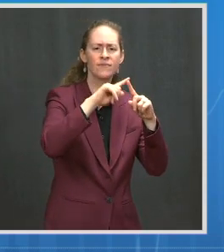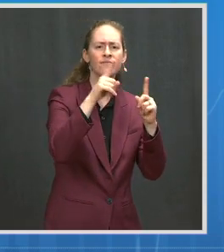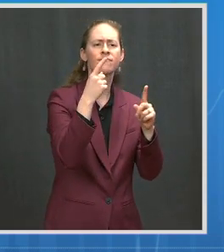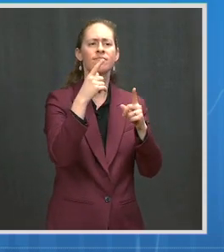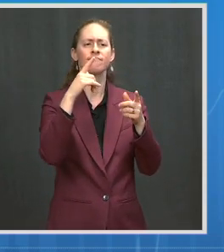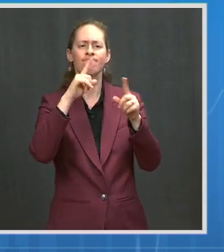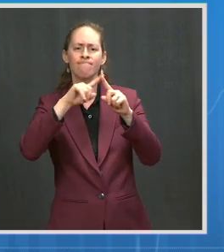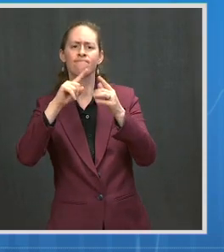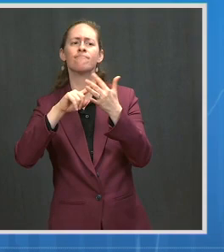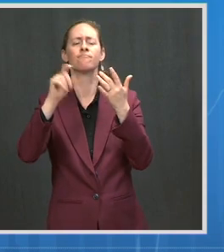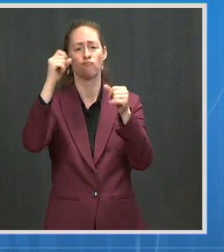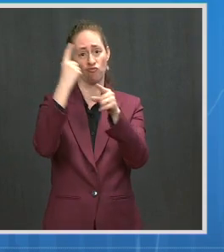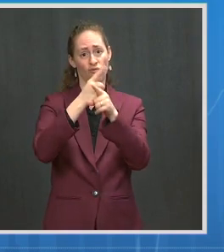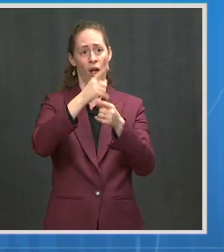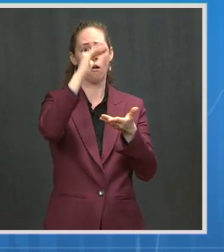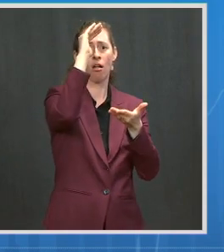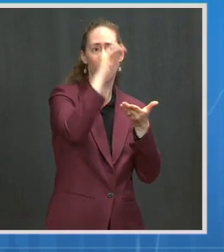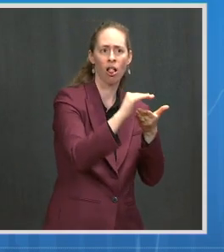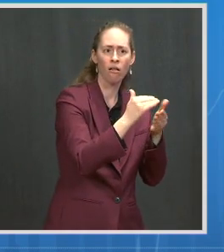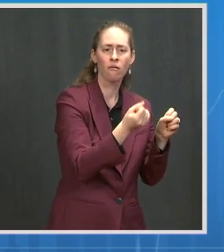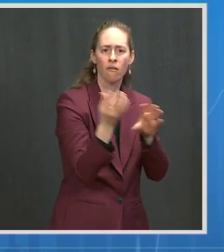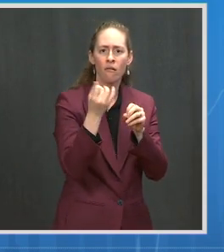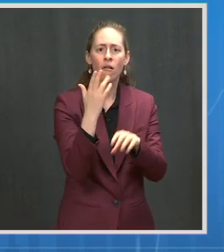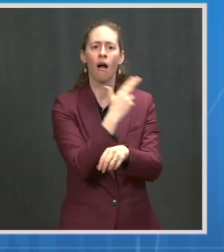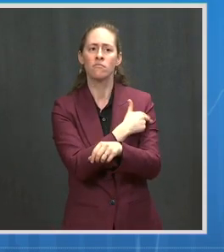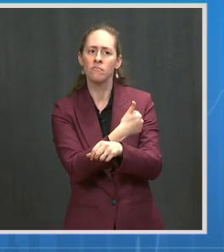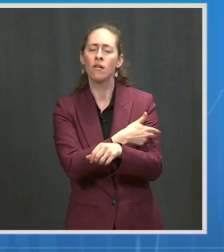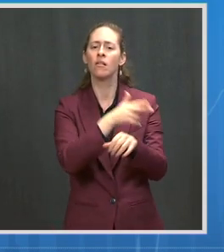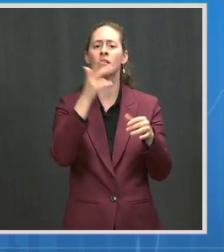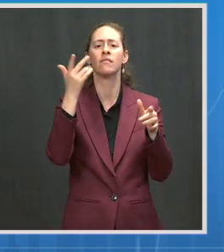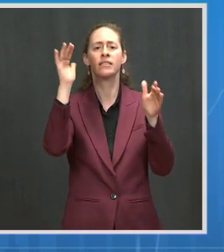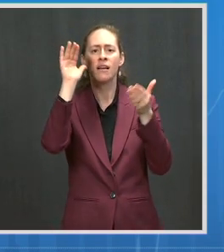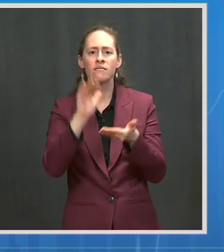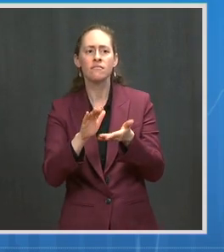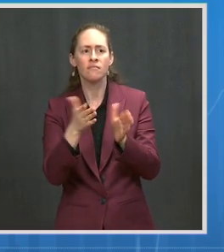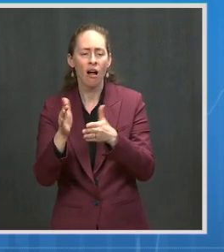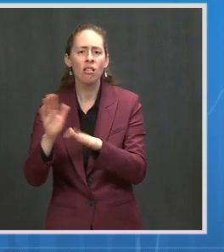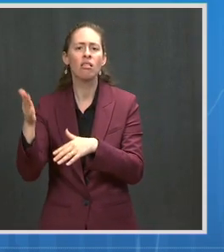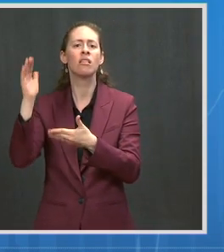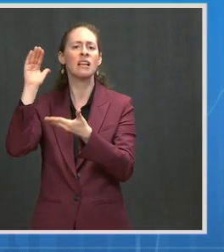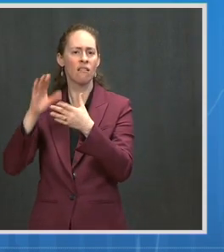Of course, we want to be able to study them, to get the sample, to understand whether there were variants involved.